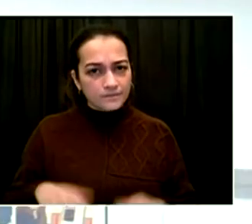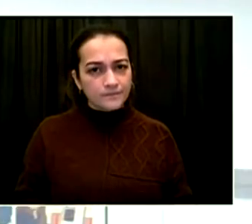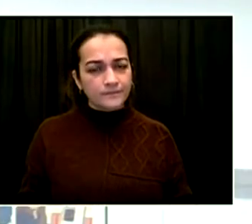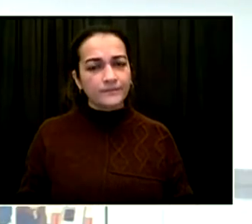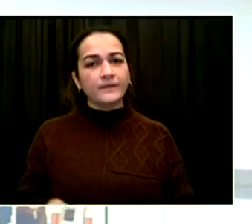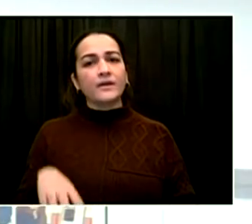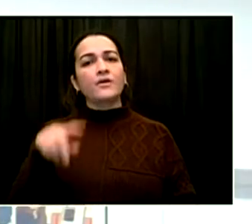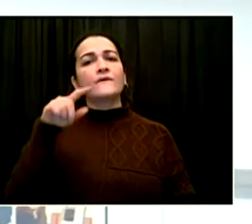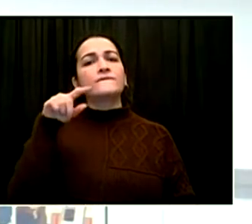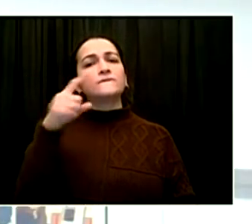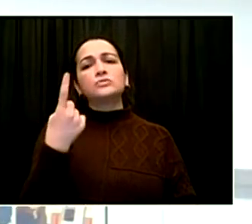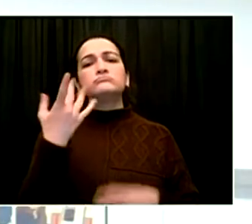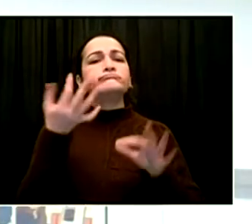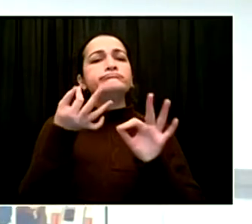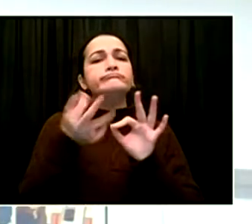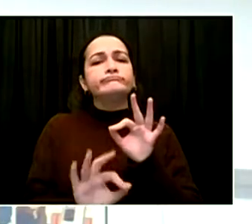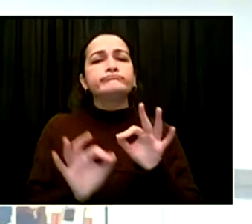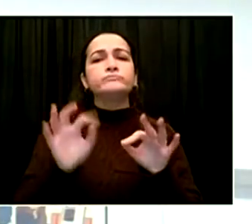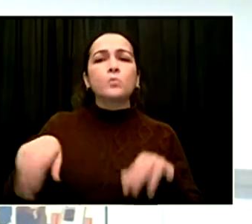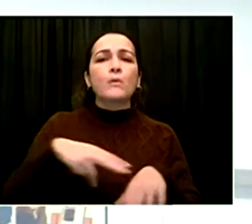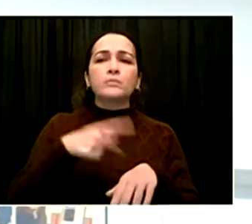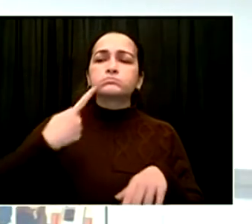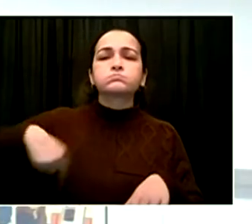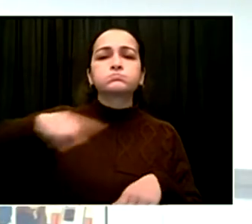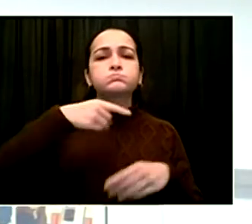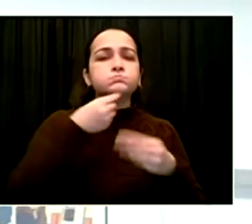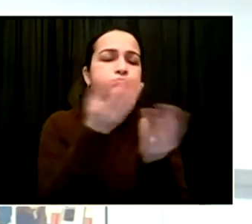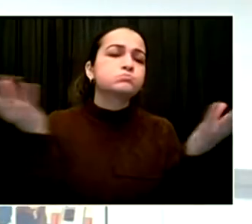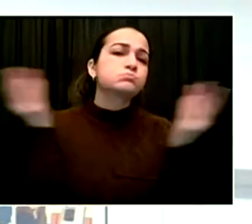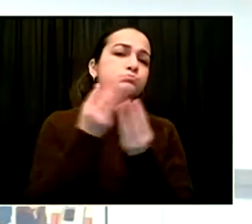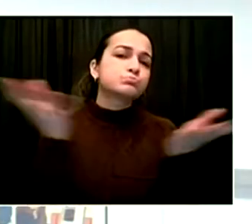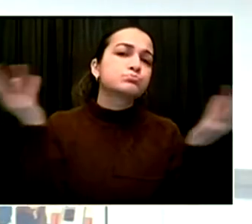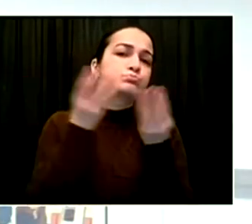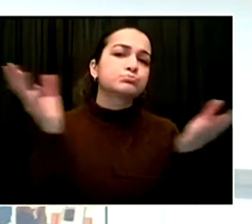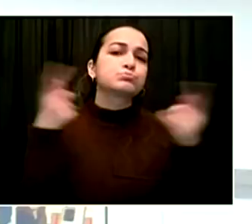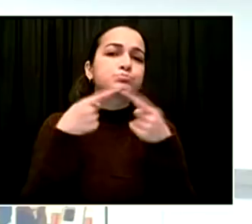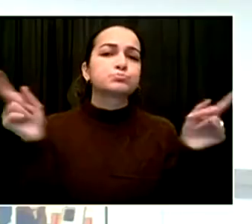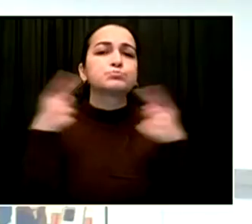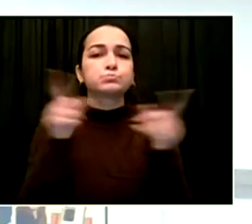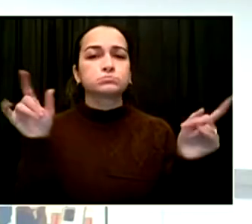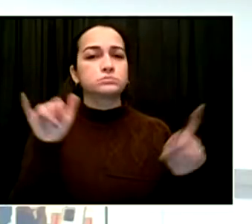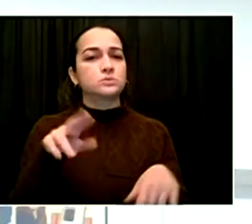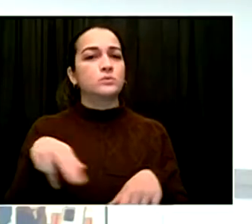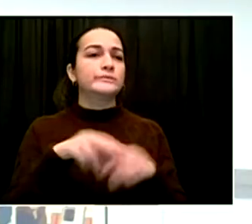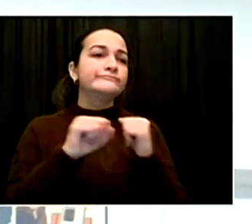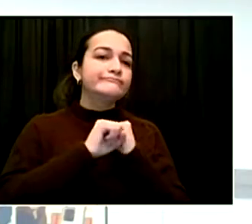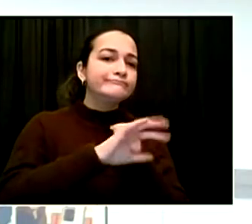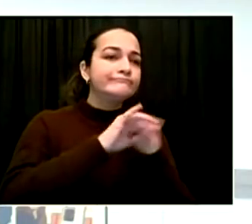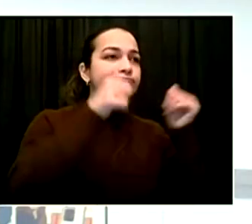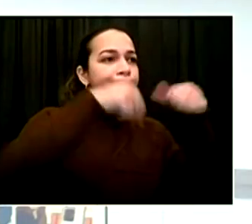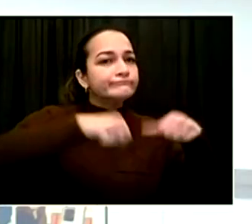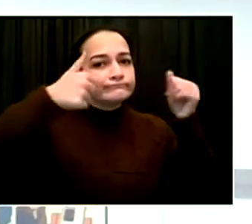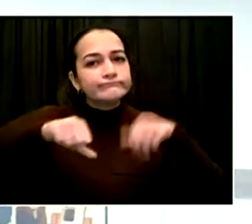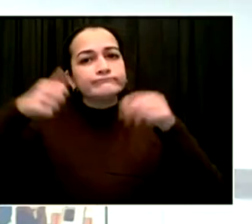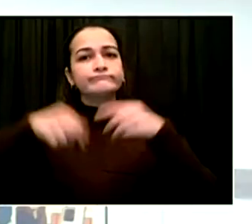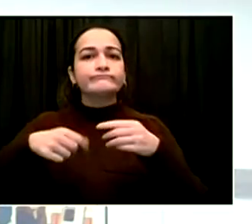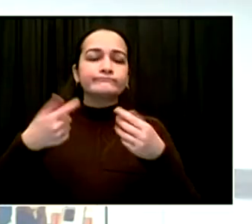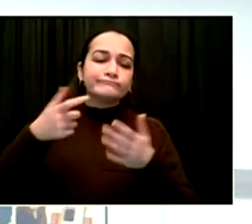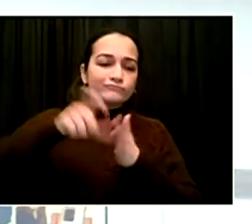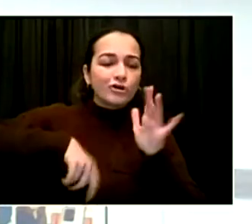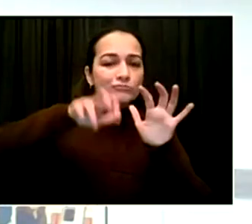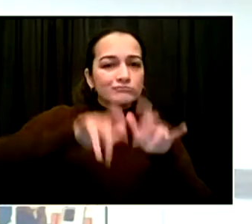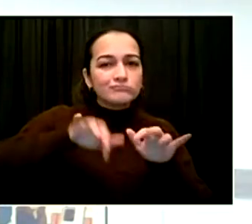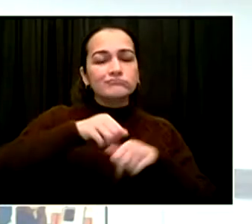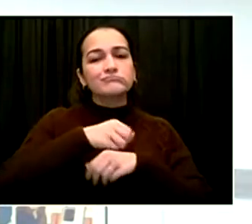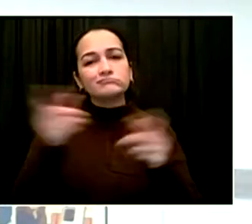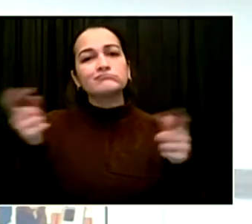PUBLIC AND NOT JUST THREE